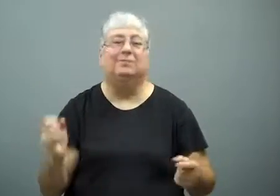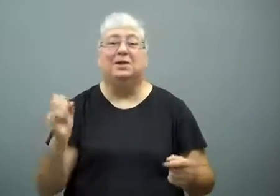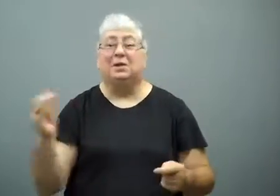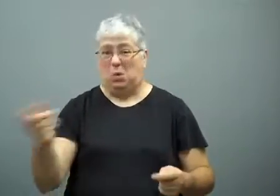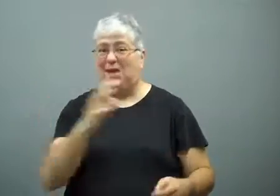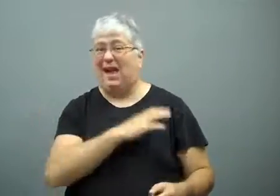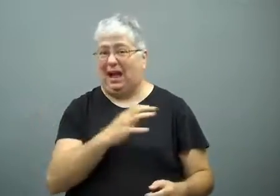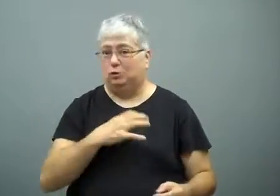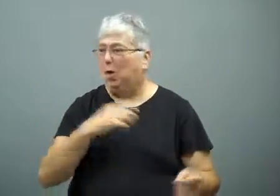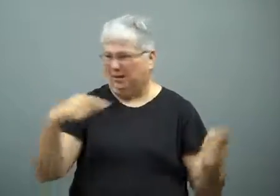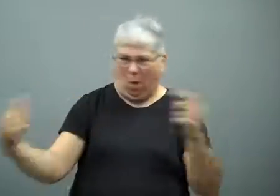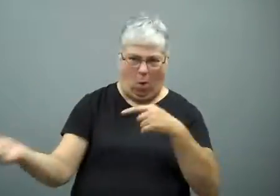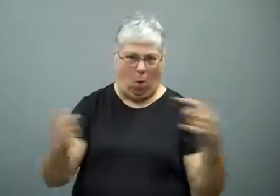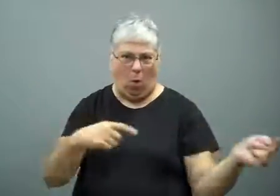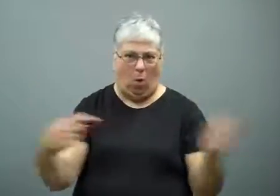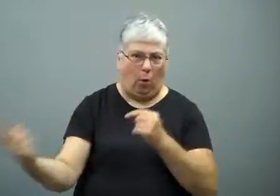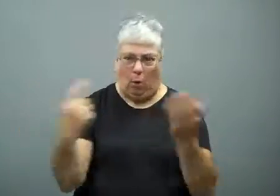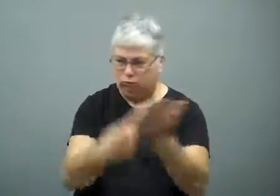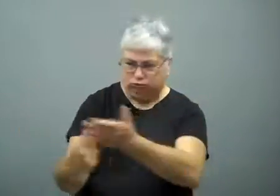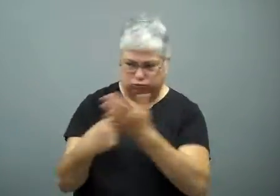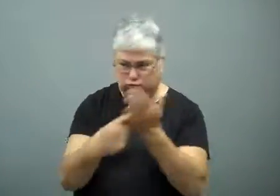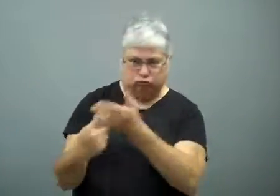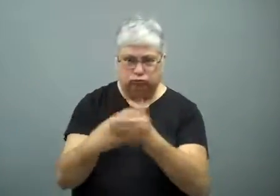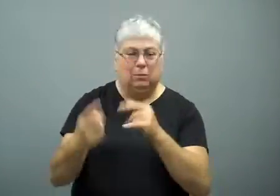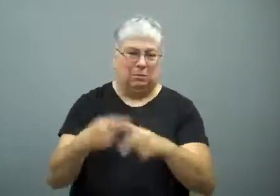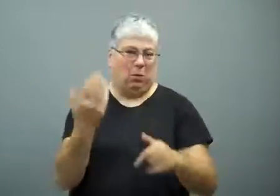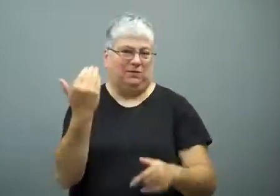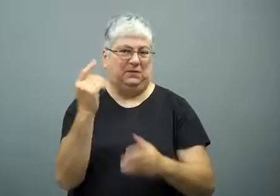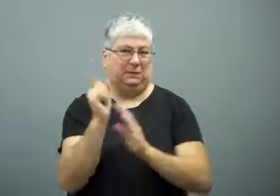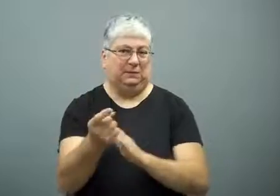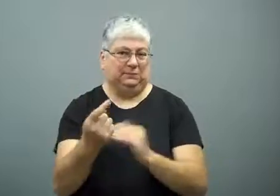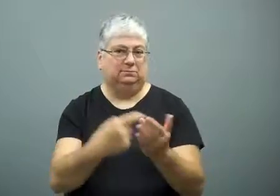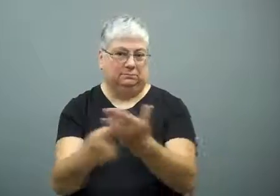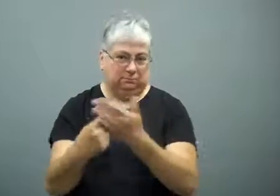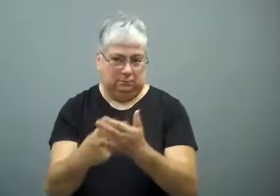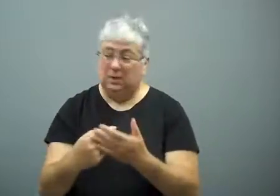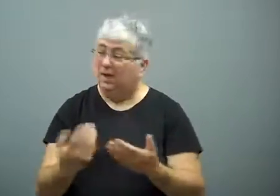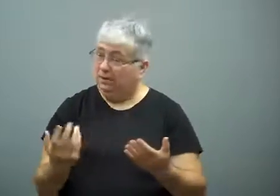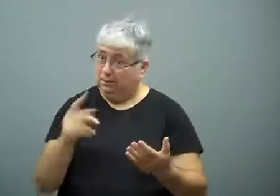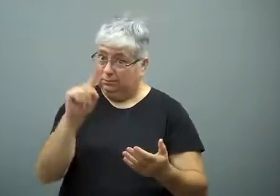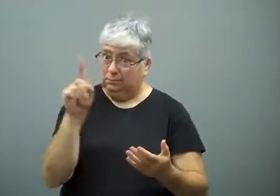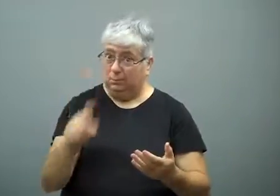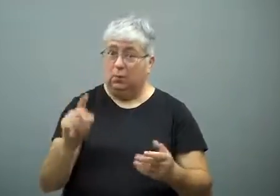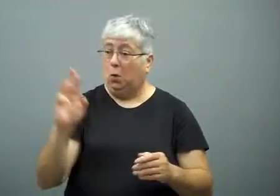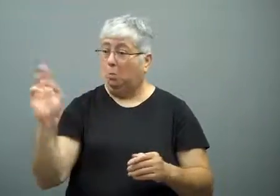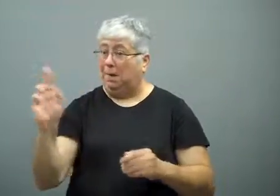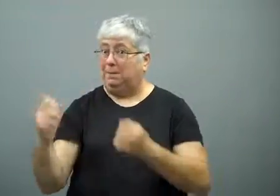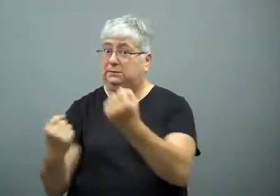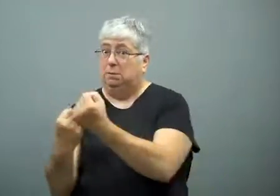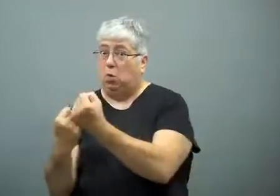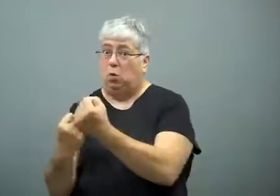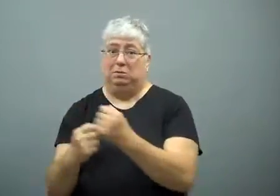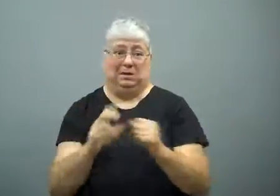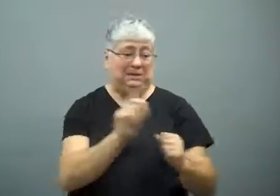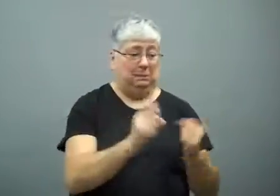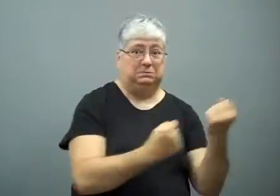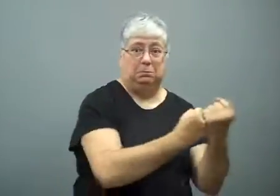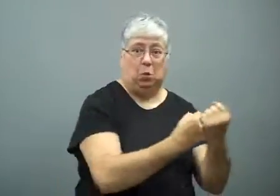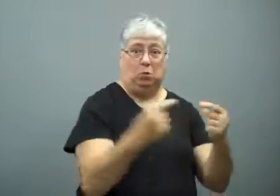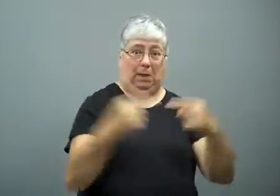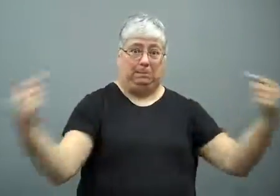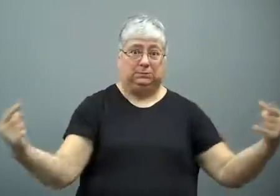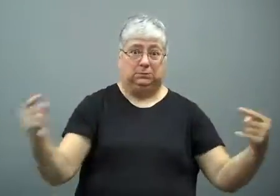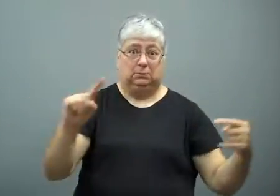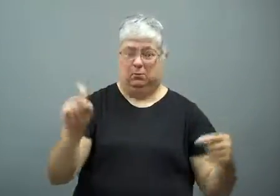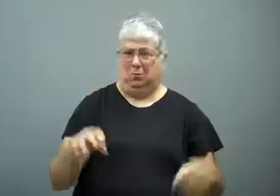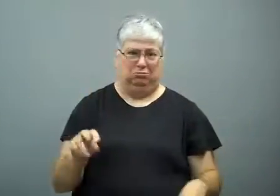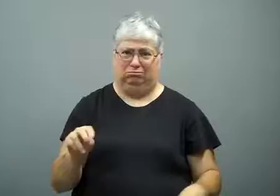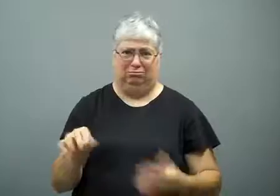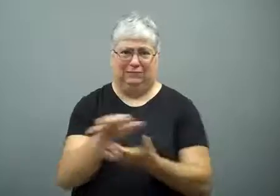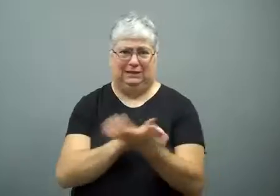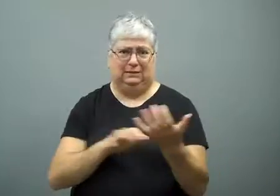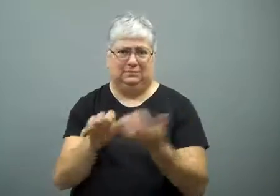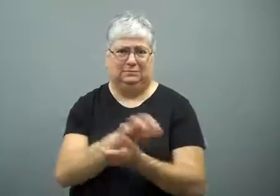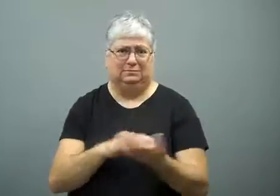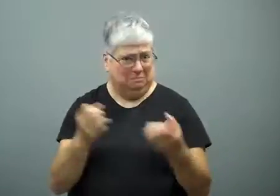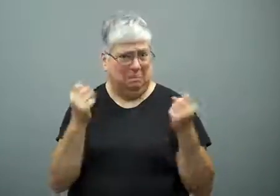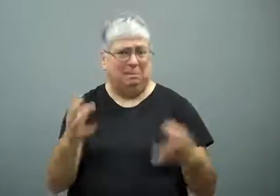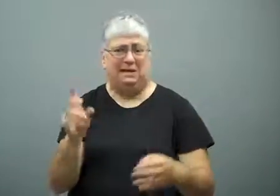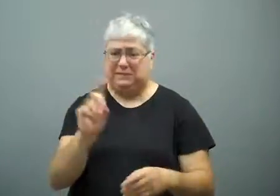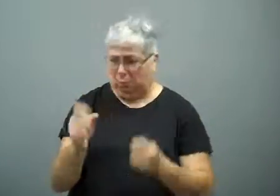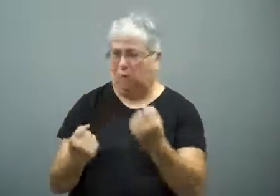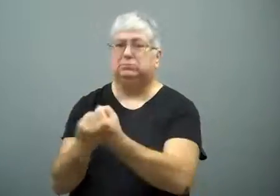For 15 minutes, there was a heated debate.